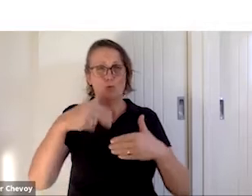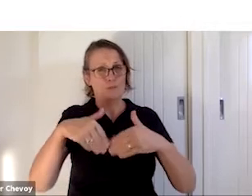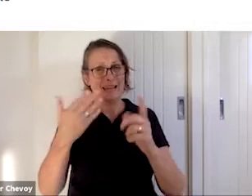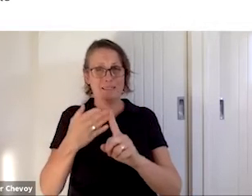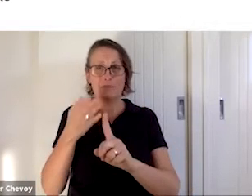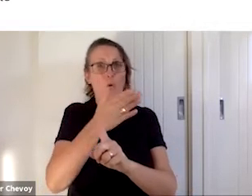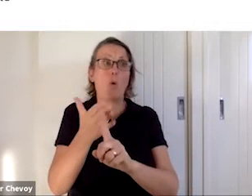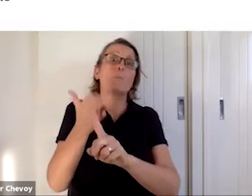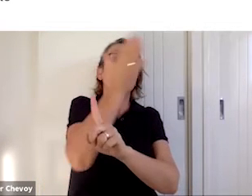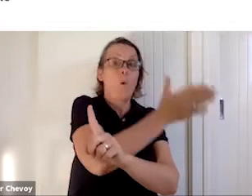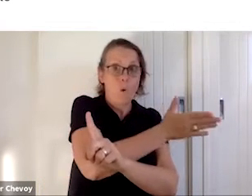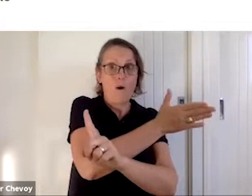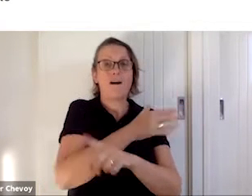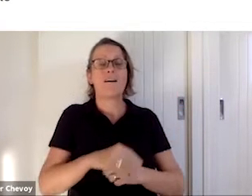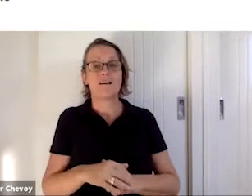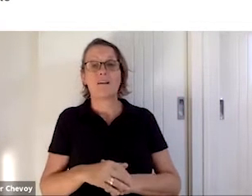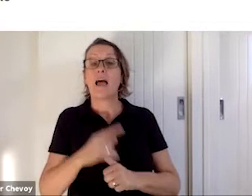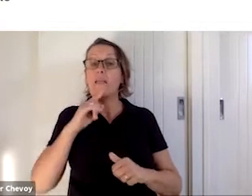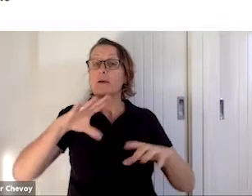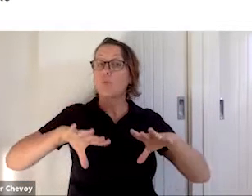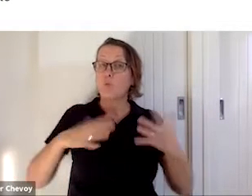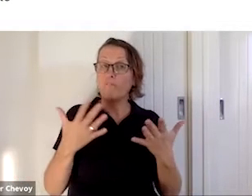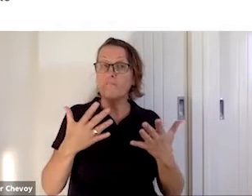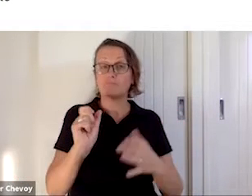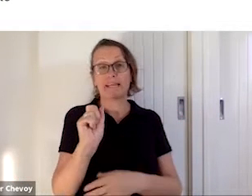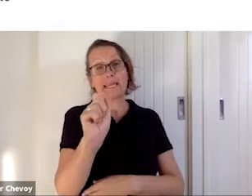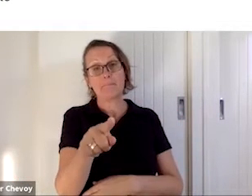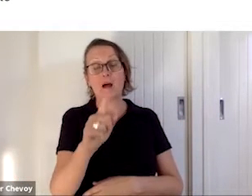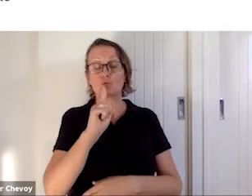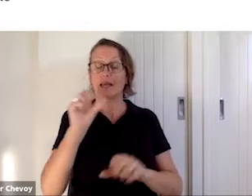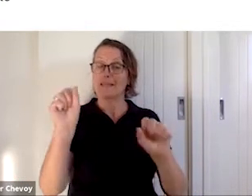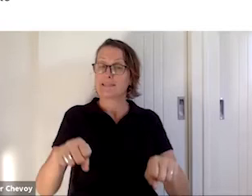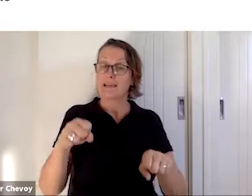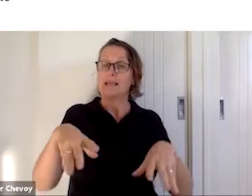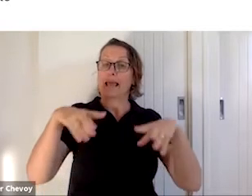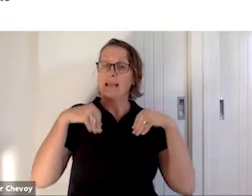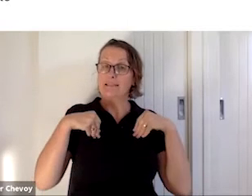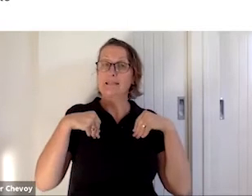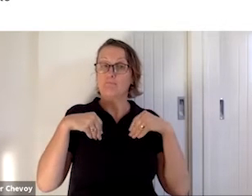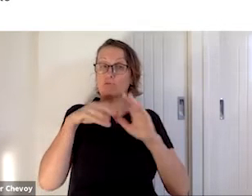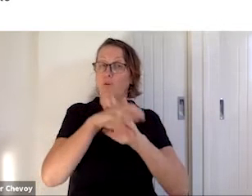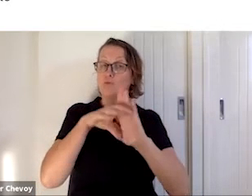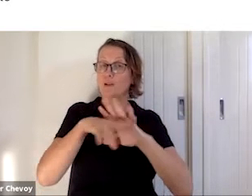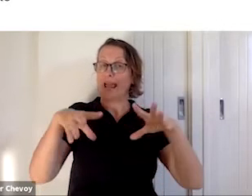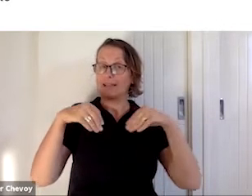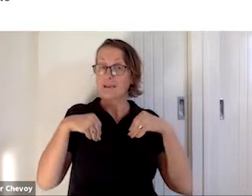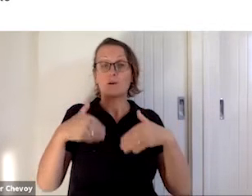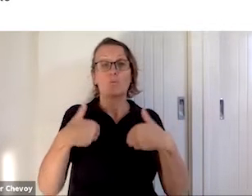Once you've done that, you'll get an automatic reply that gives you your user name to access the